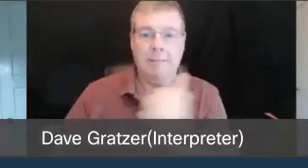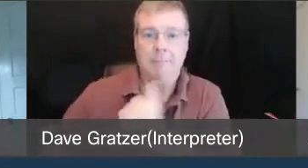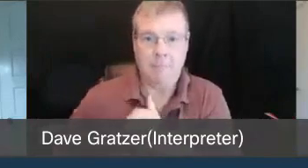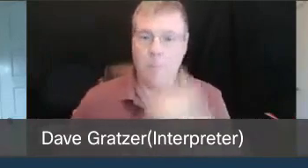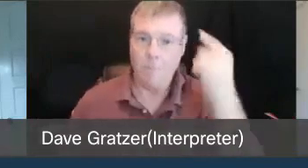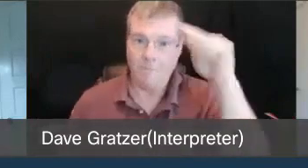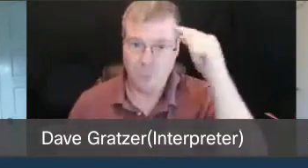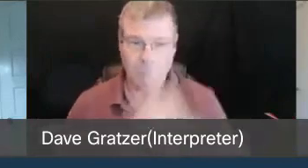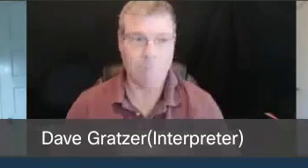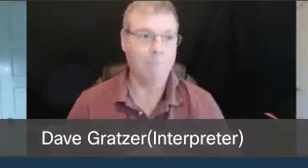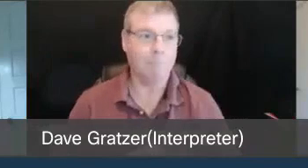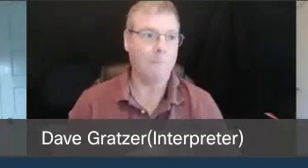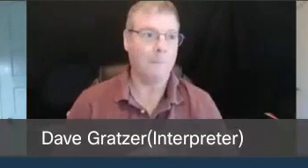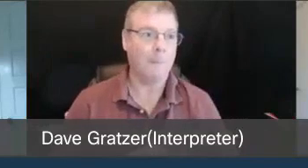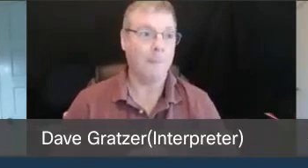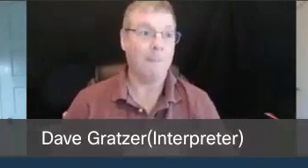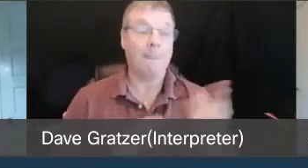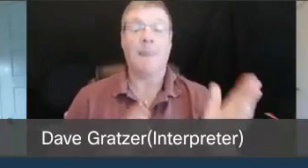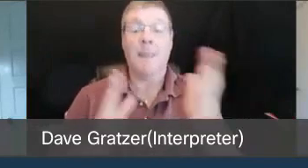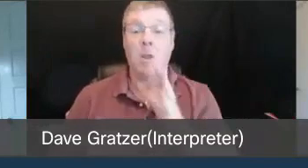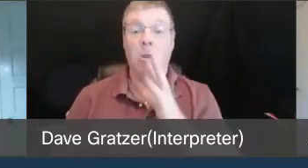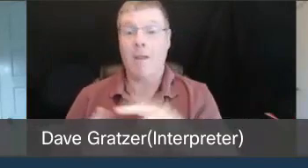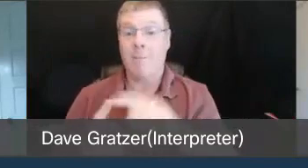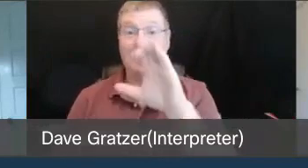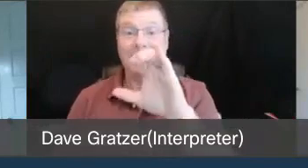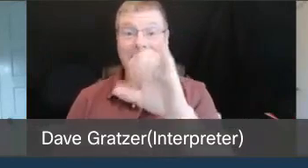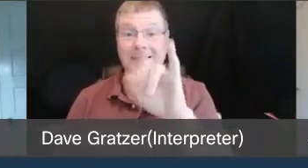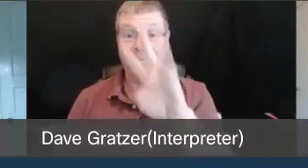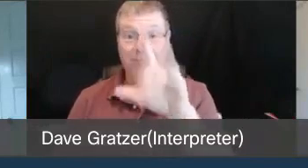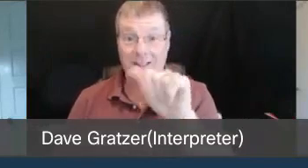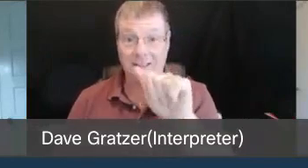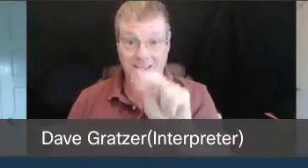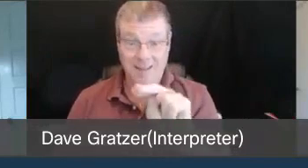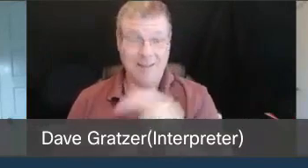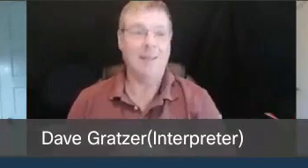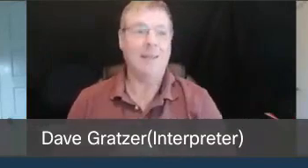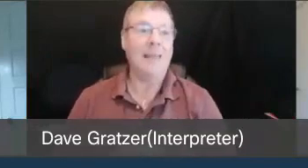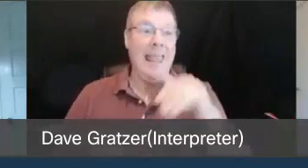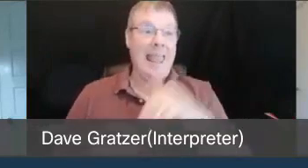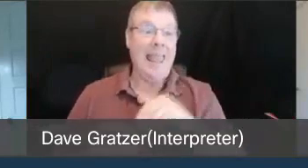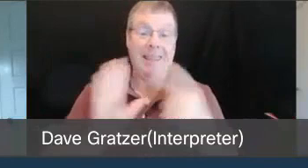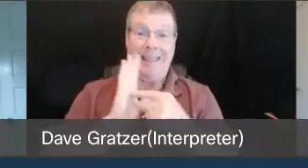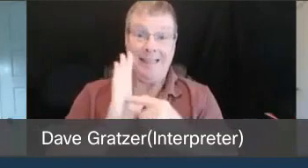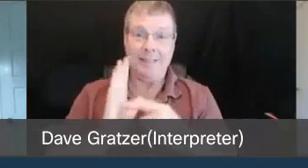So when we get to the civilian work mystery, in the sample Medical Summary Report, there's a short,